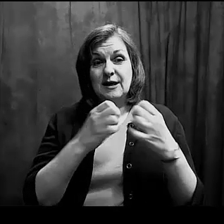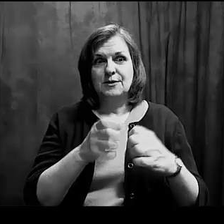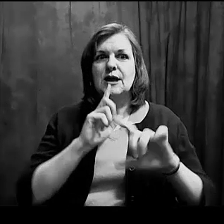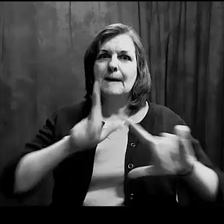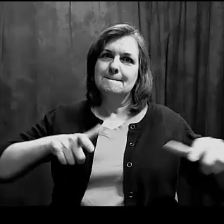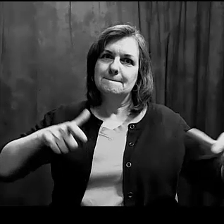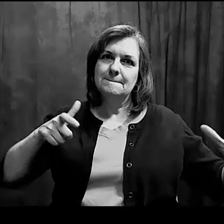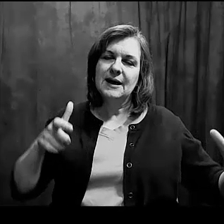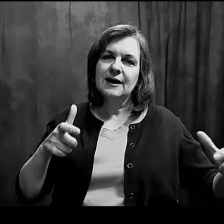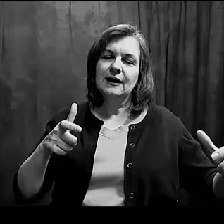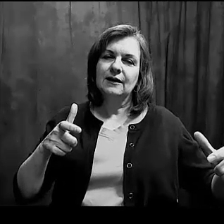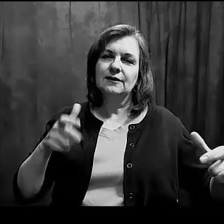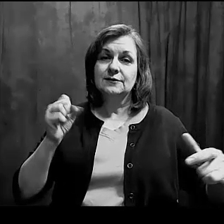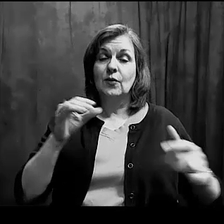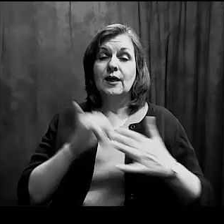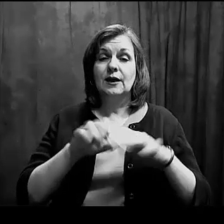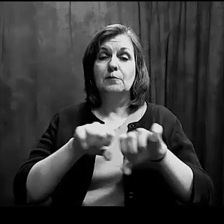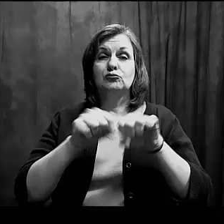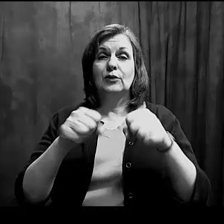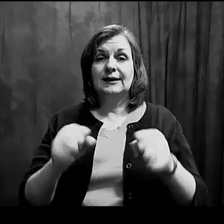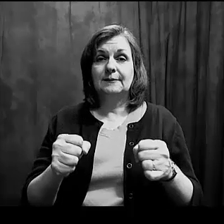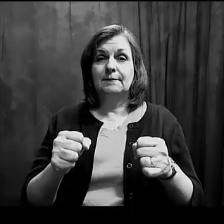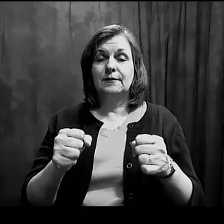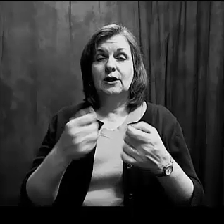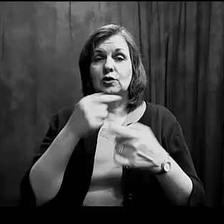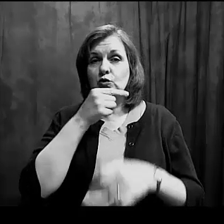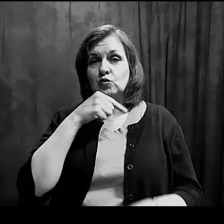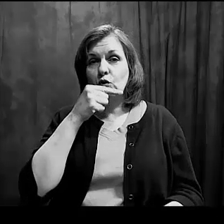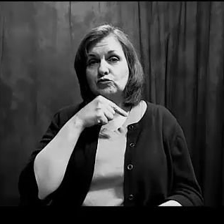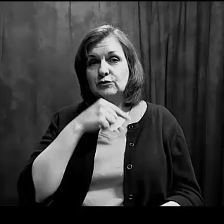to help us breakdown glucose